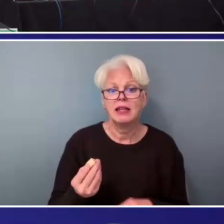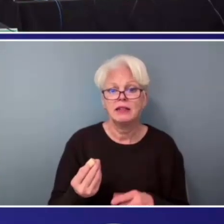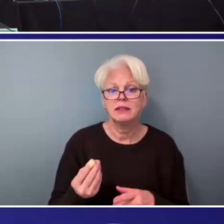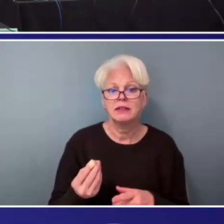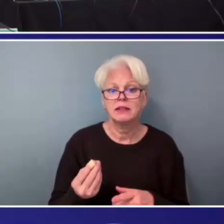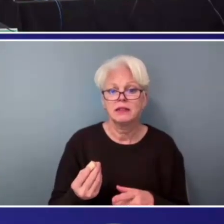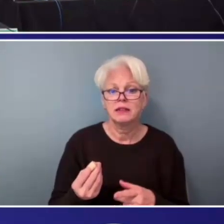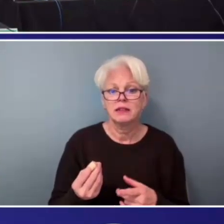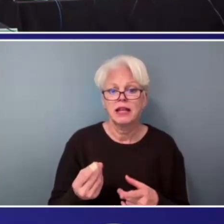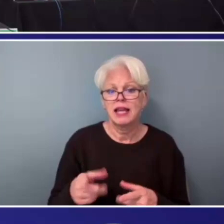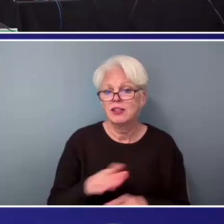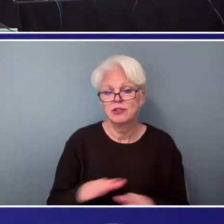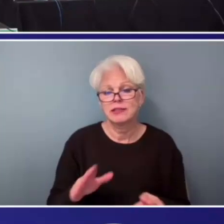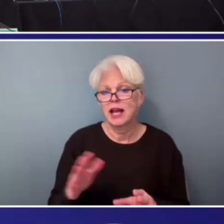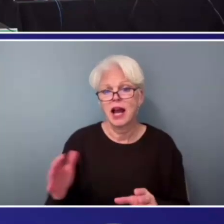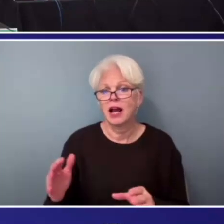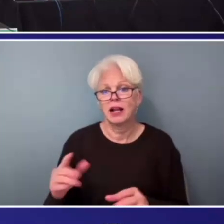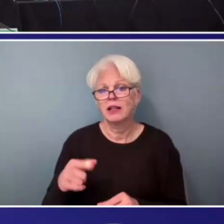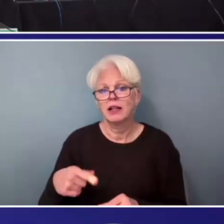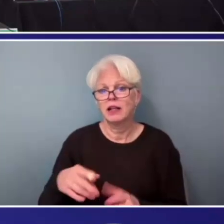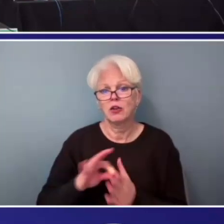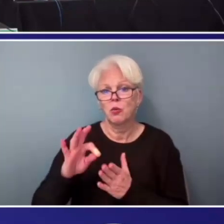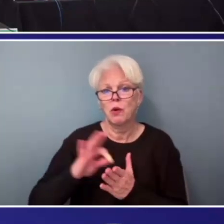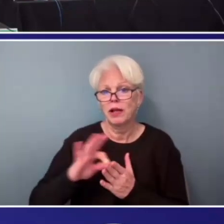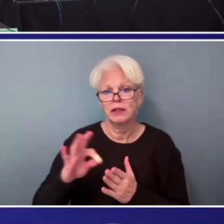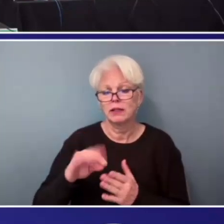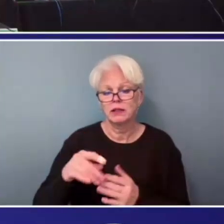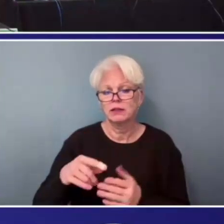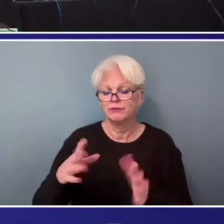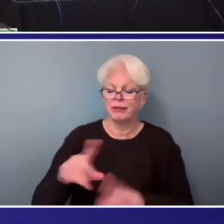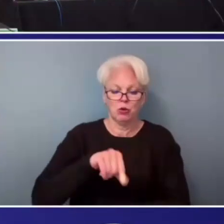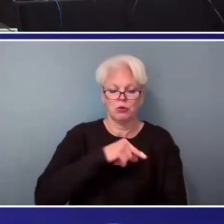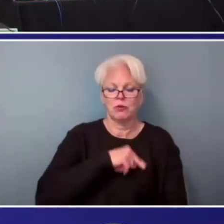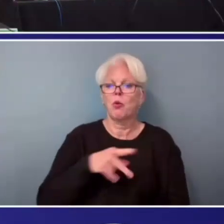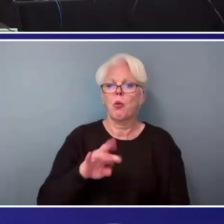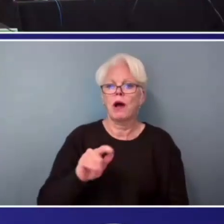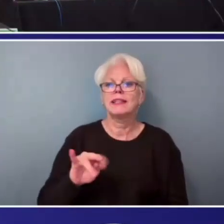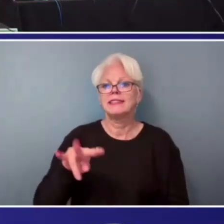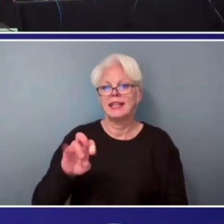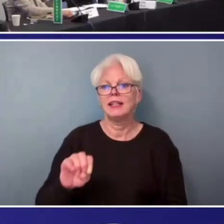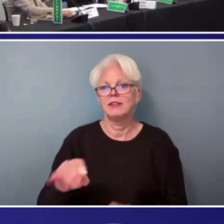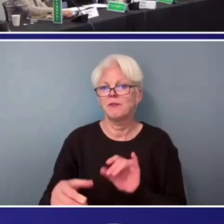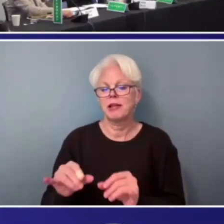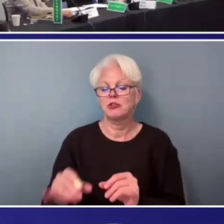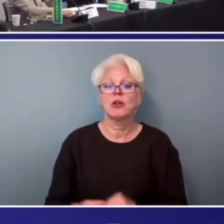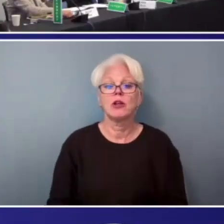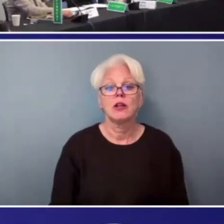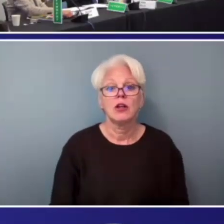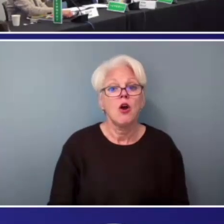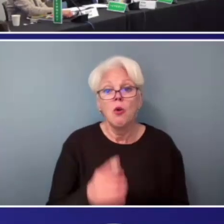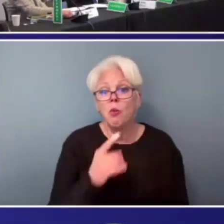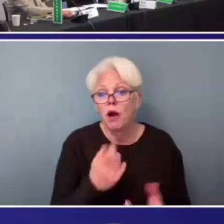measure of professional I think I would just have to ask, what do you do with the exception of master's of divinity?